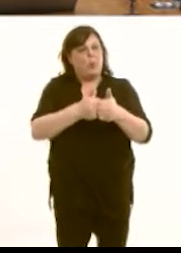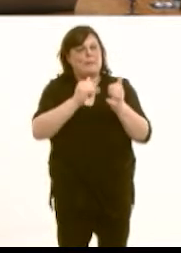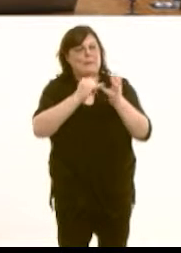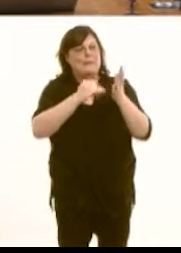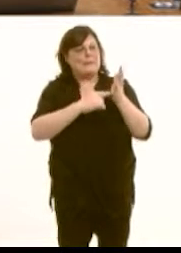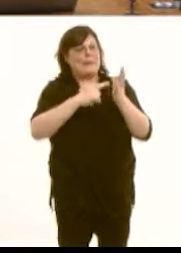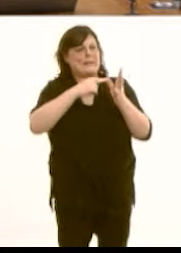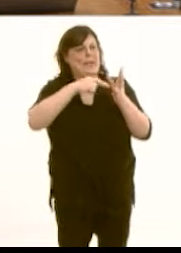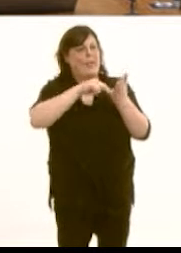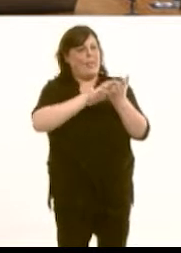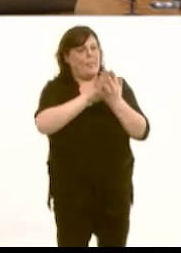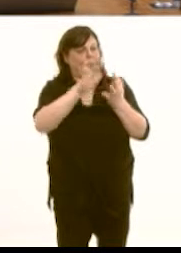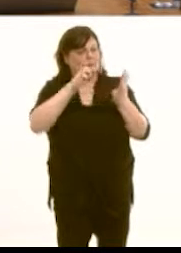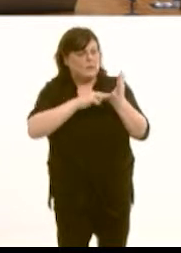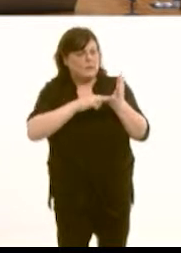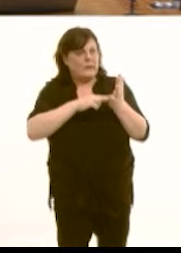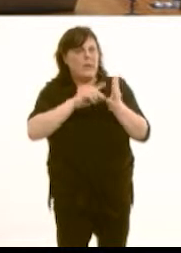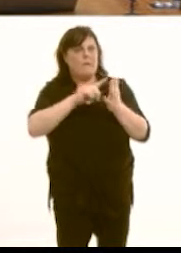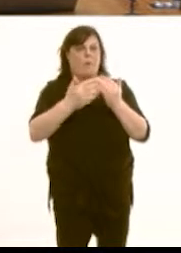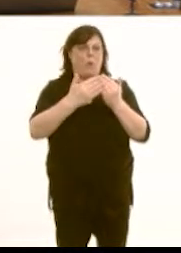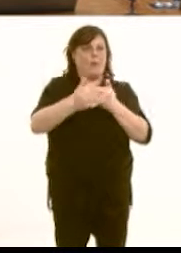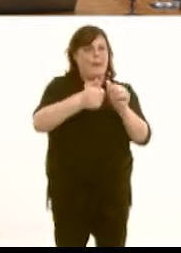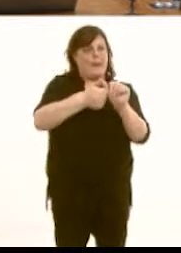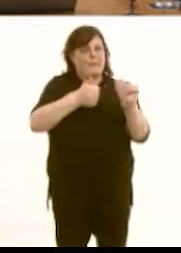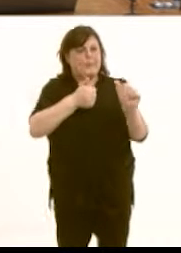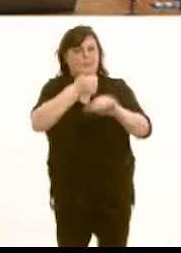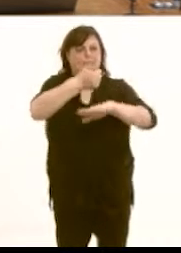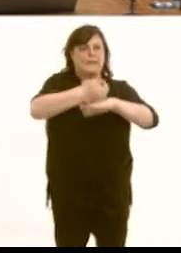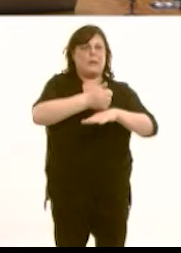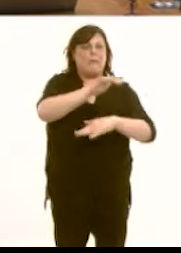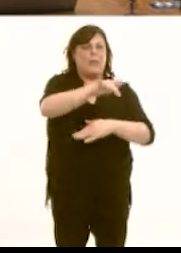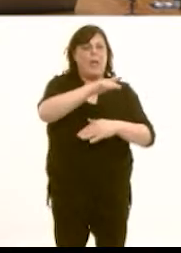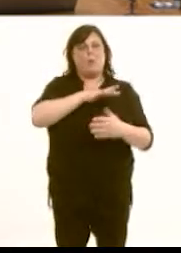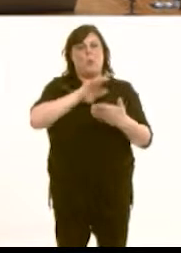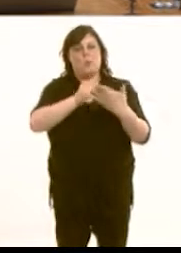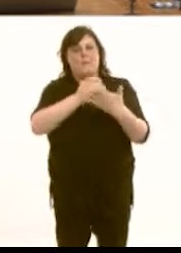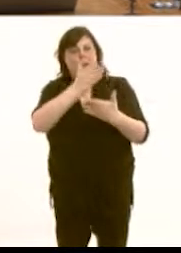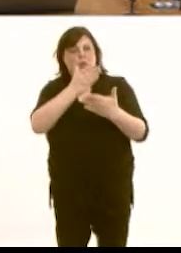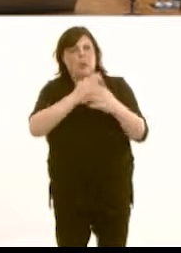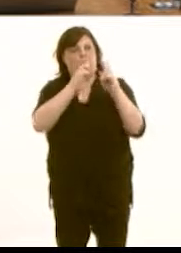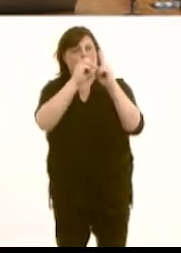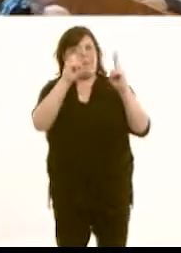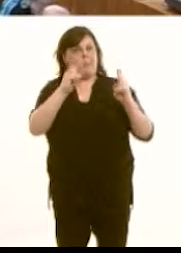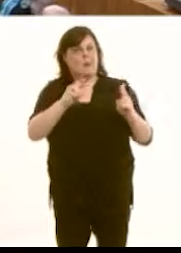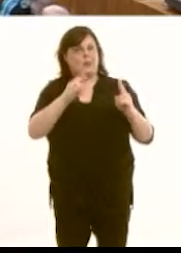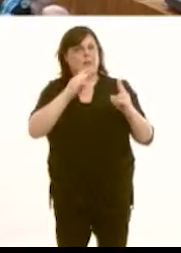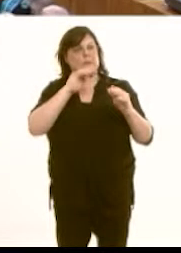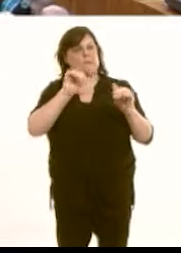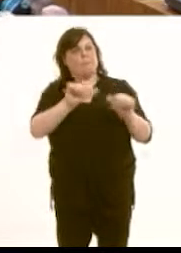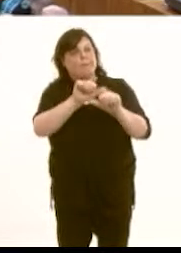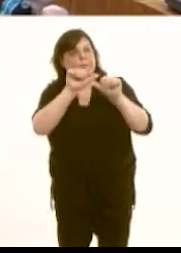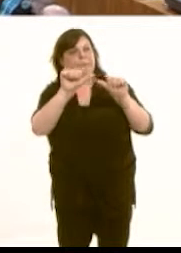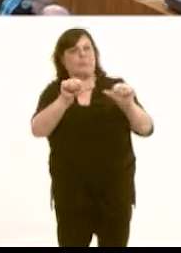of course we will be working with the company in order to ensure that the building is refitted. Lindsay Whittle: Thank you, First Minister.